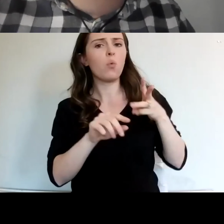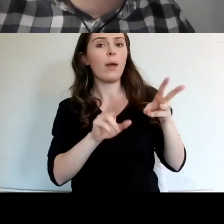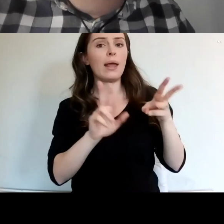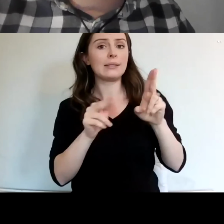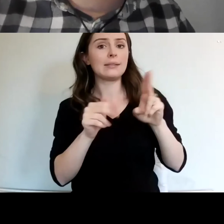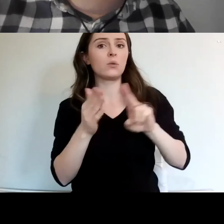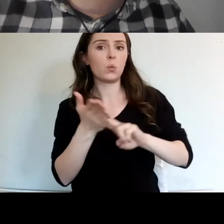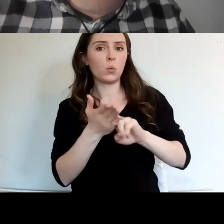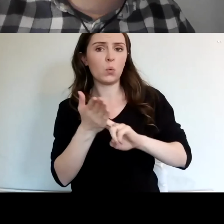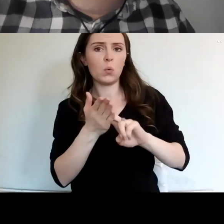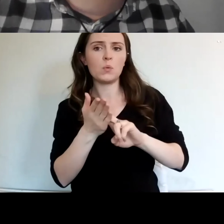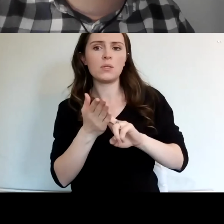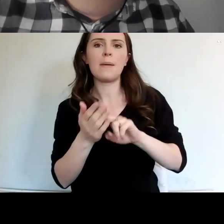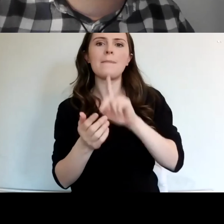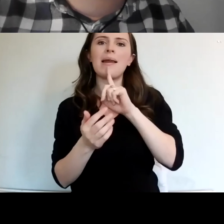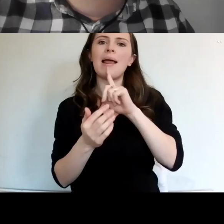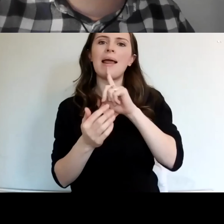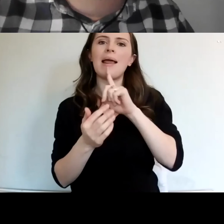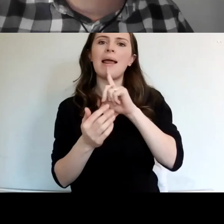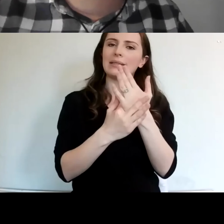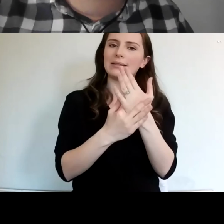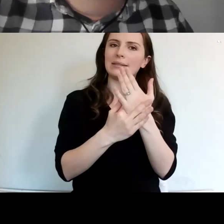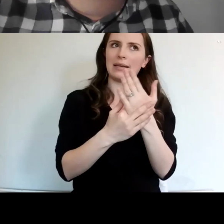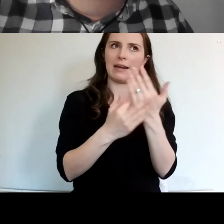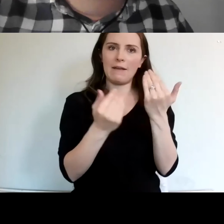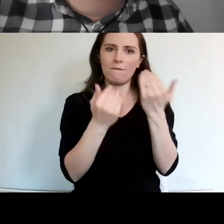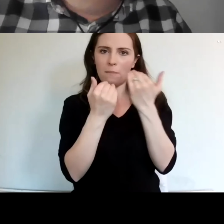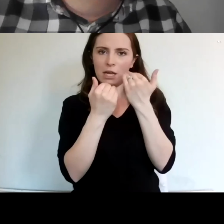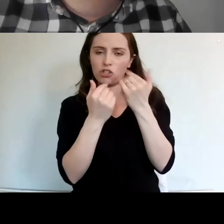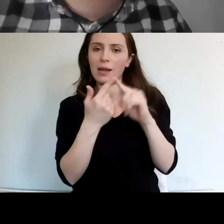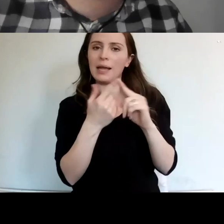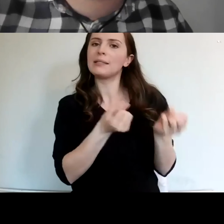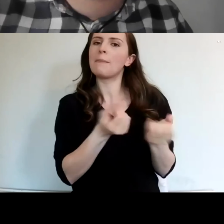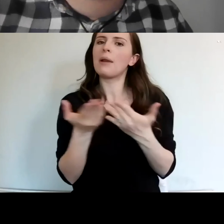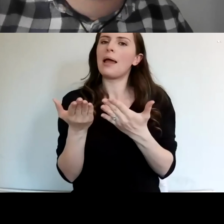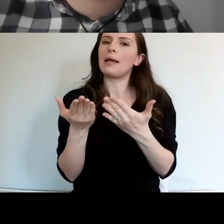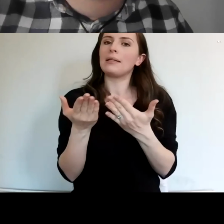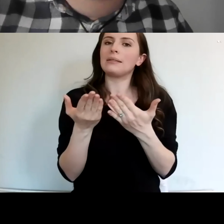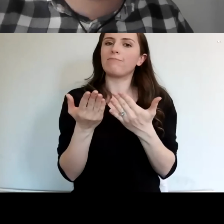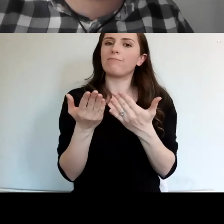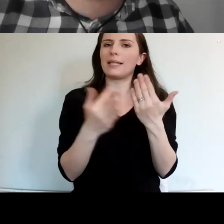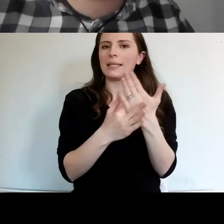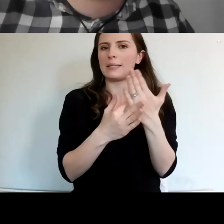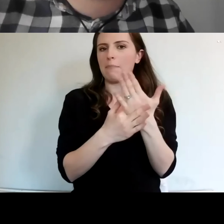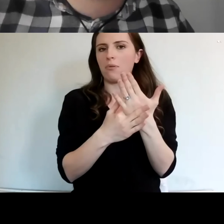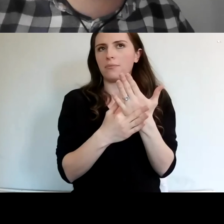accessing the content and supplying accessible,